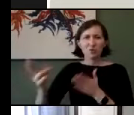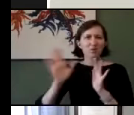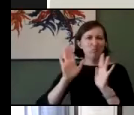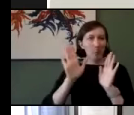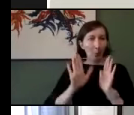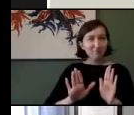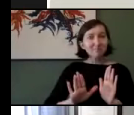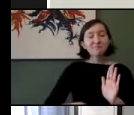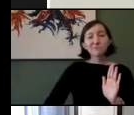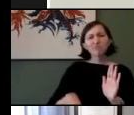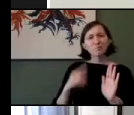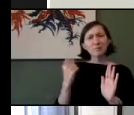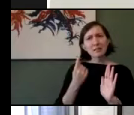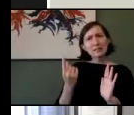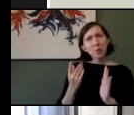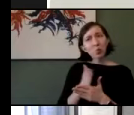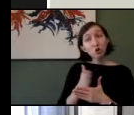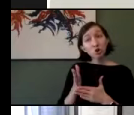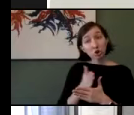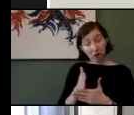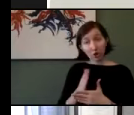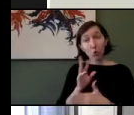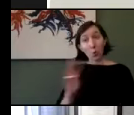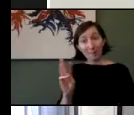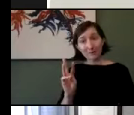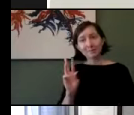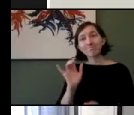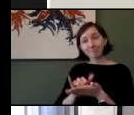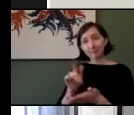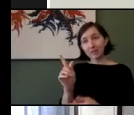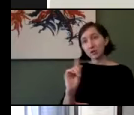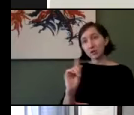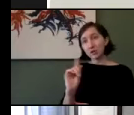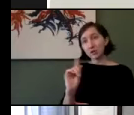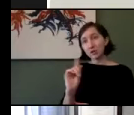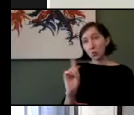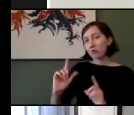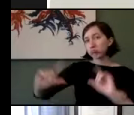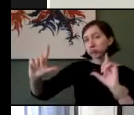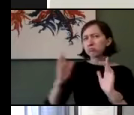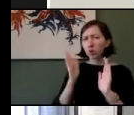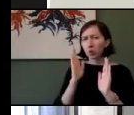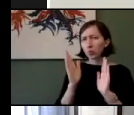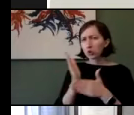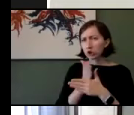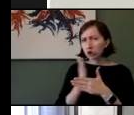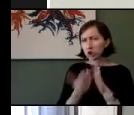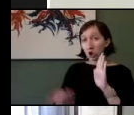We had somebody share the website where the archive will be posted. I think if we can get someone to share that again.